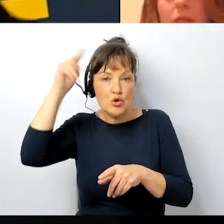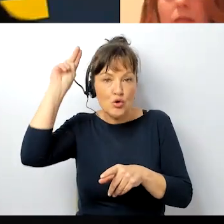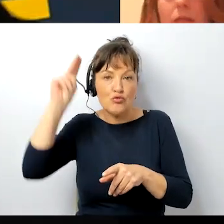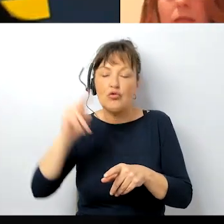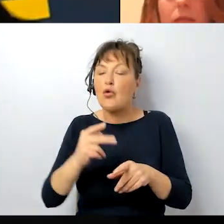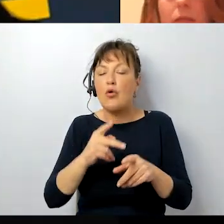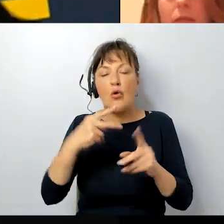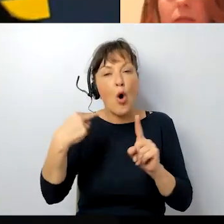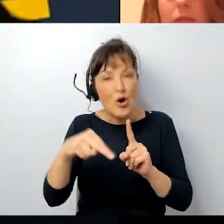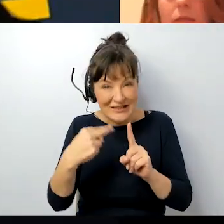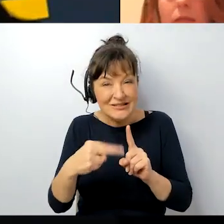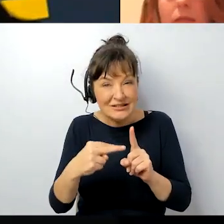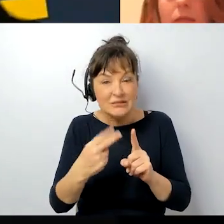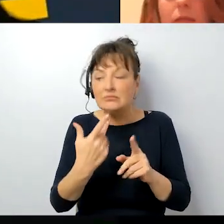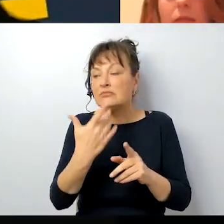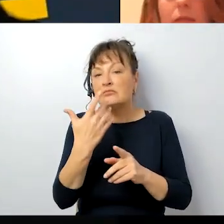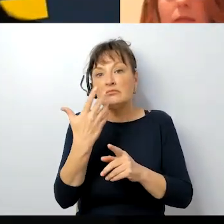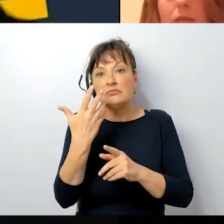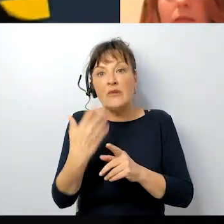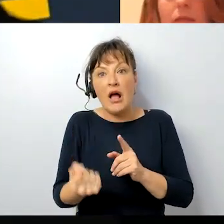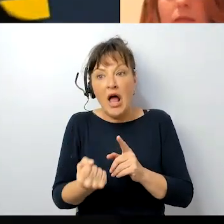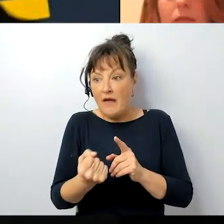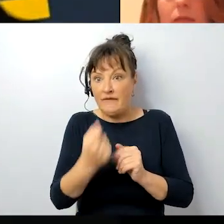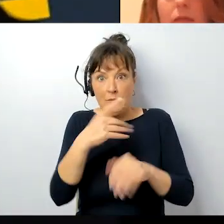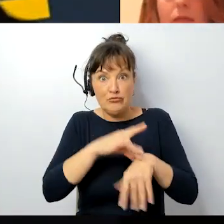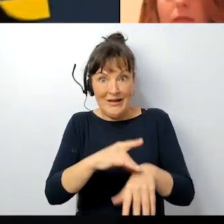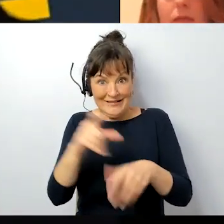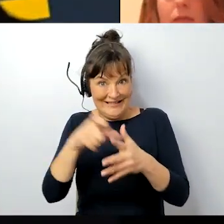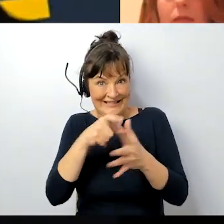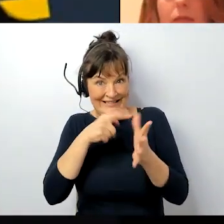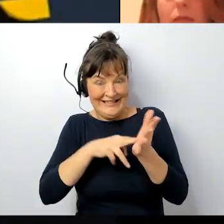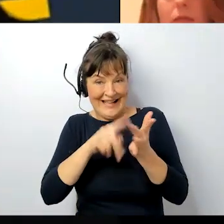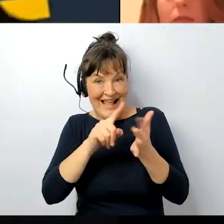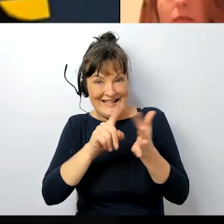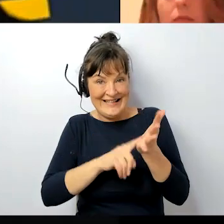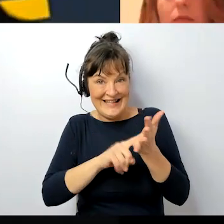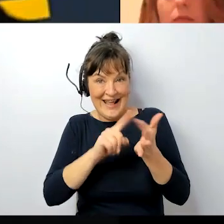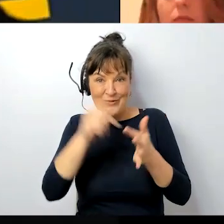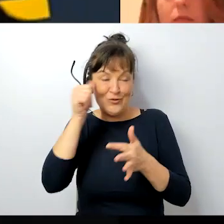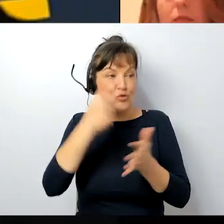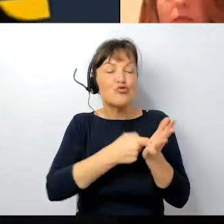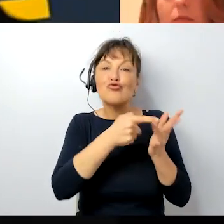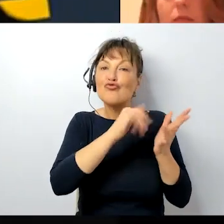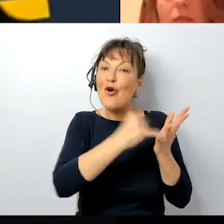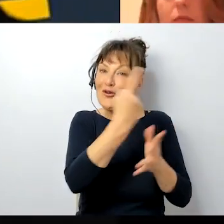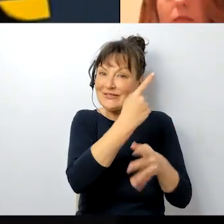really look after those people that perhaps are neurodivergent. We've got an apprentice which